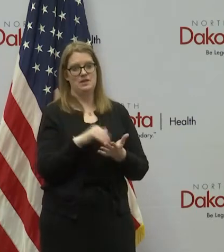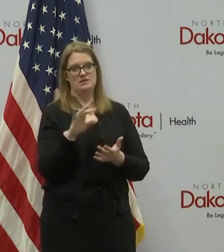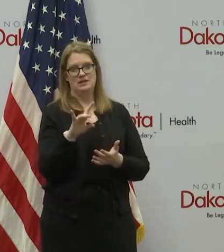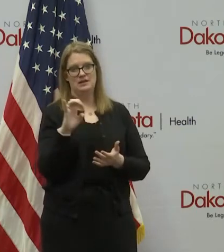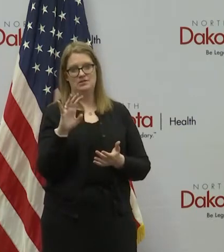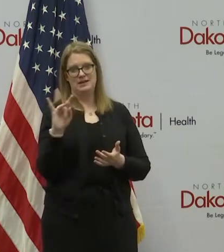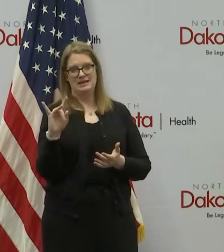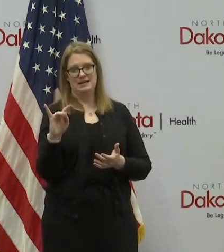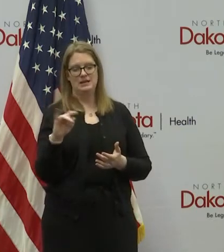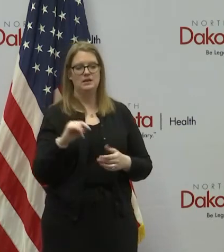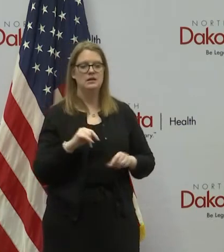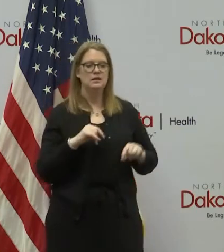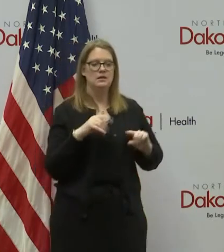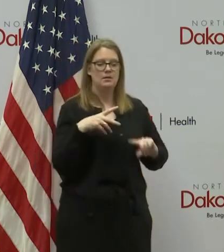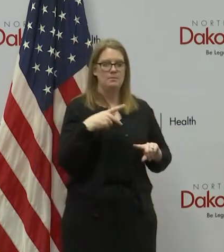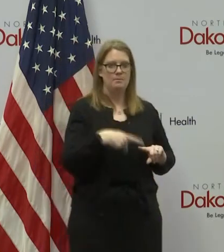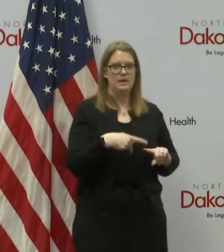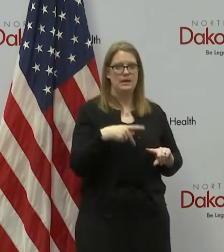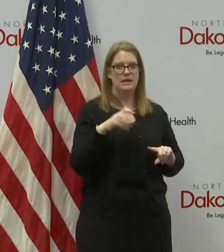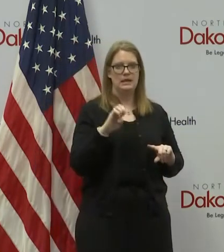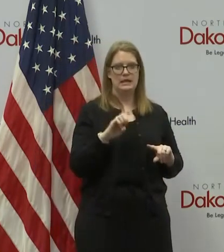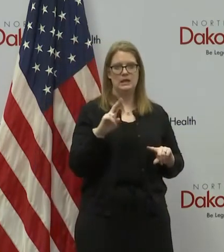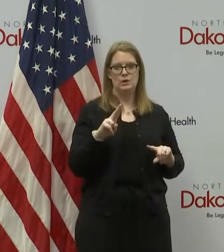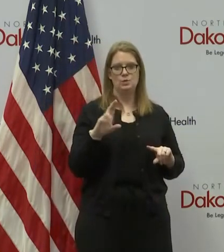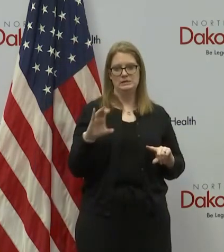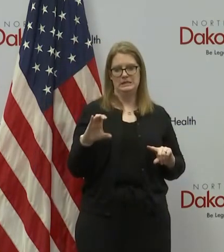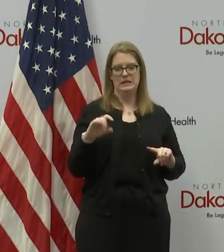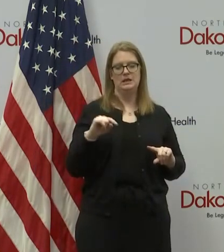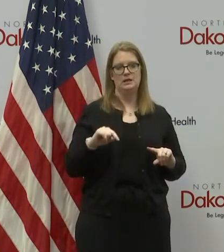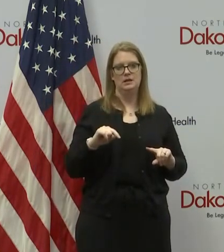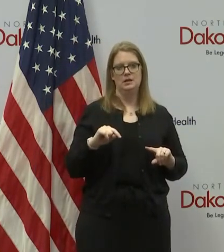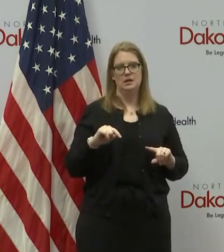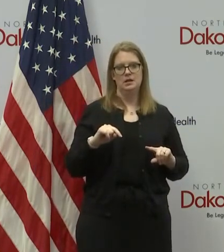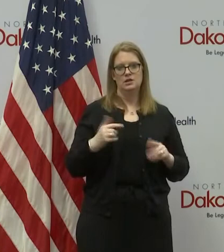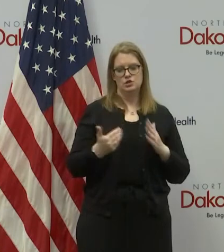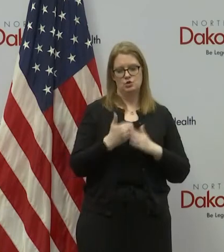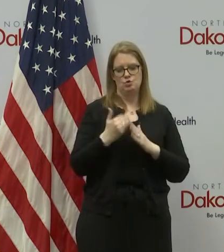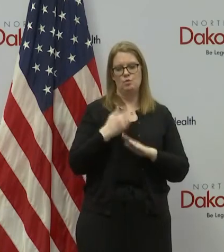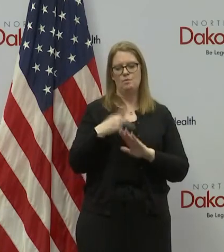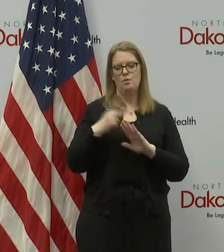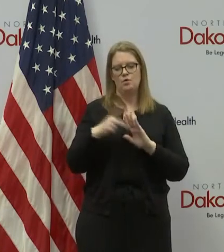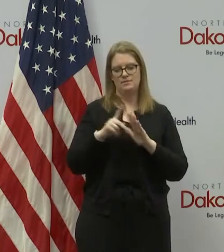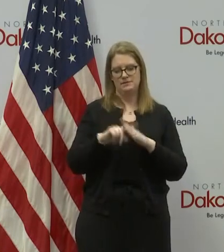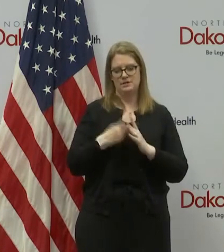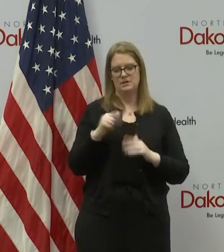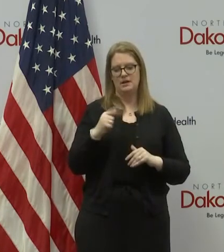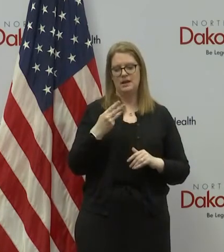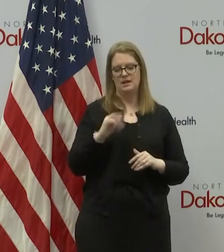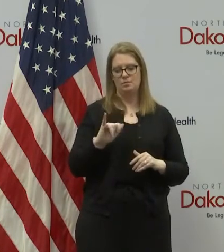THAT'S SINCE MARCH 16th. THE PANDEMIC UNEMPLOYMENT DIDN'T EXIST. 7818 CLAIMS.